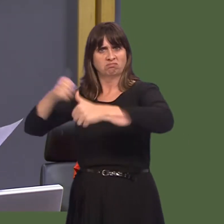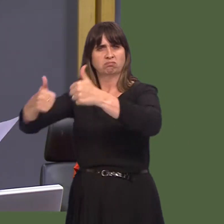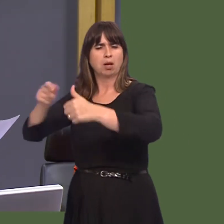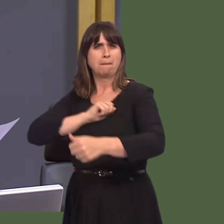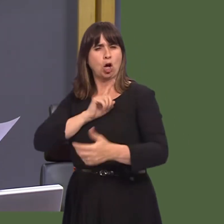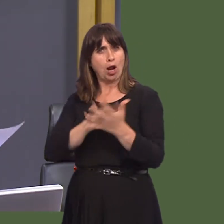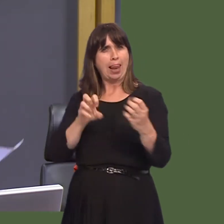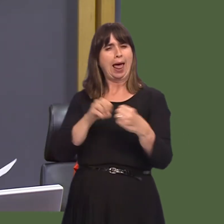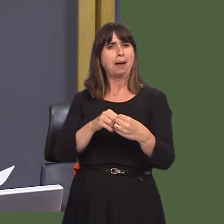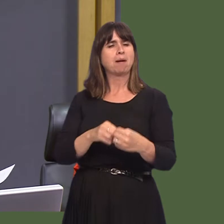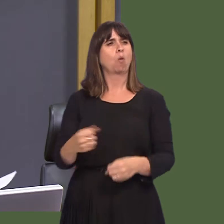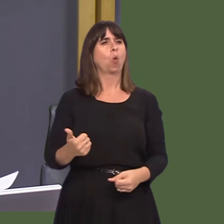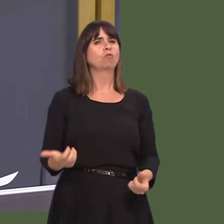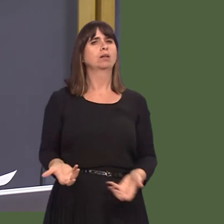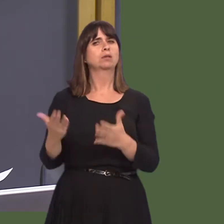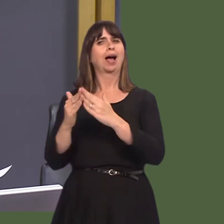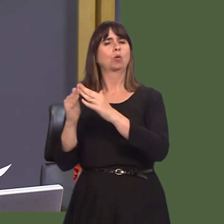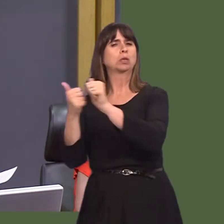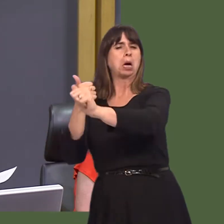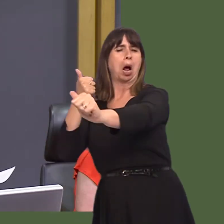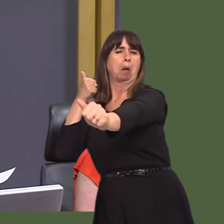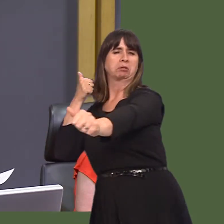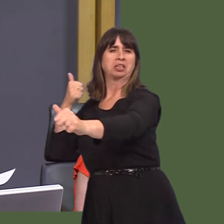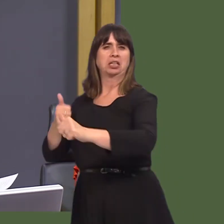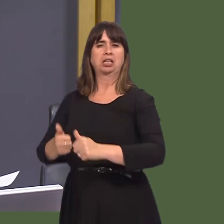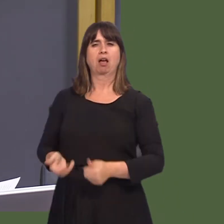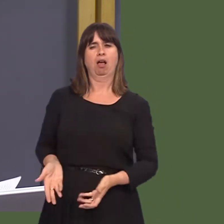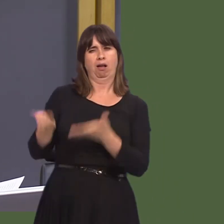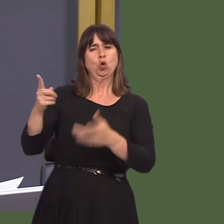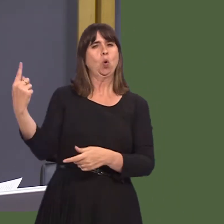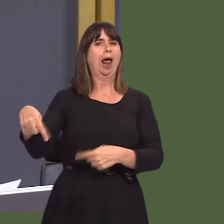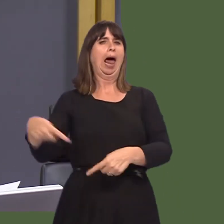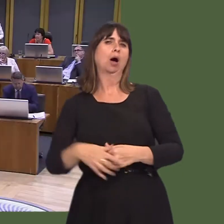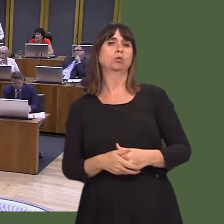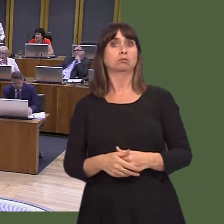because Labour gave these massive housing corporations the permission to do it?